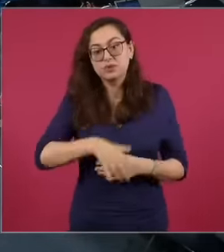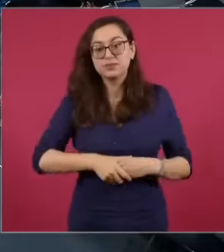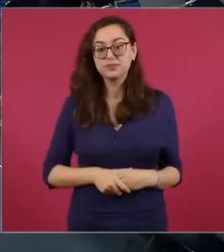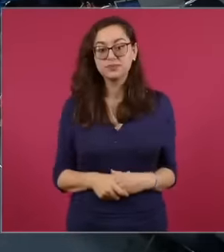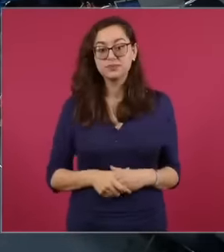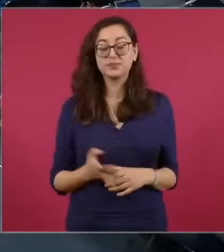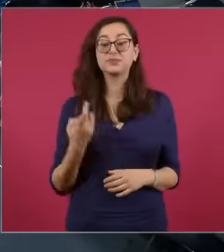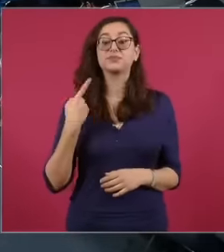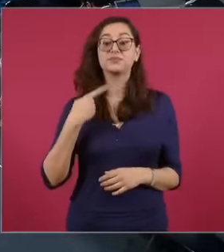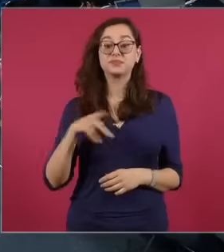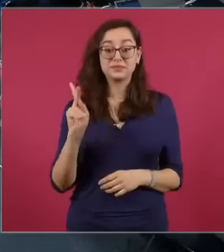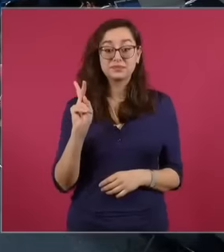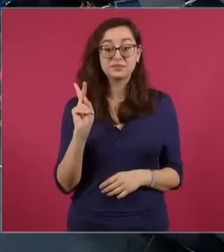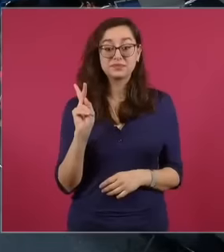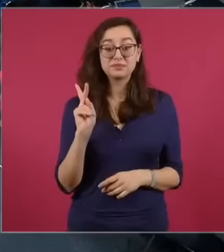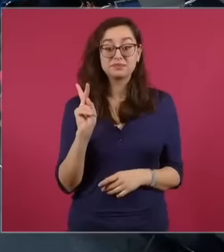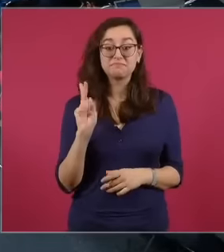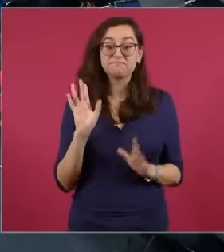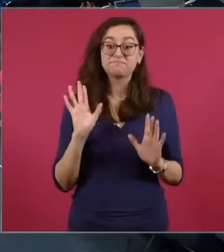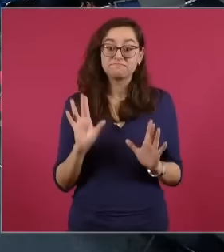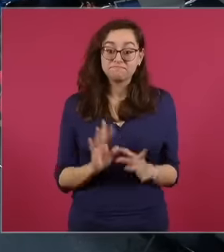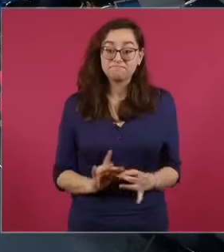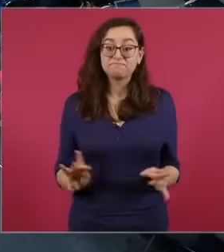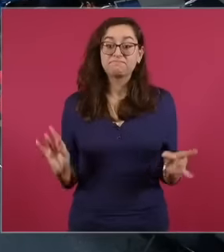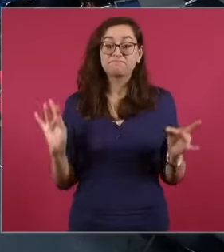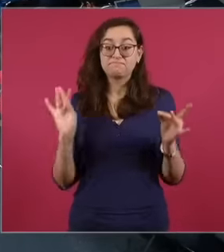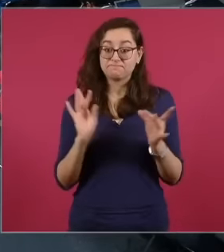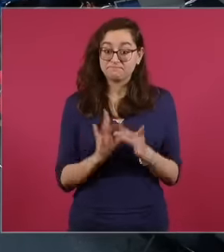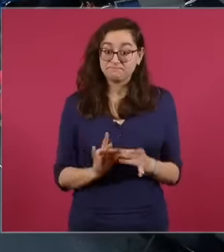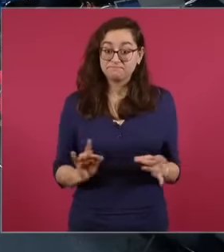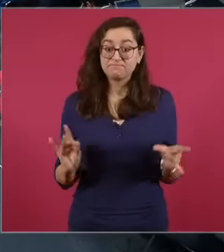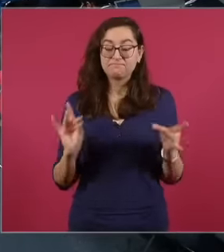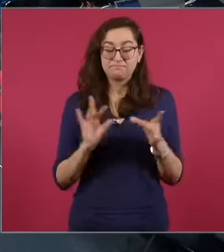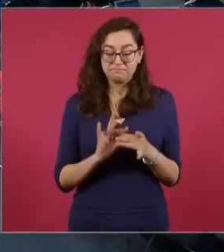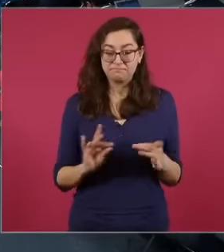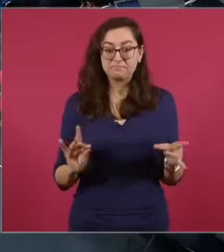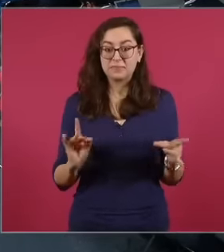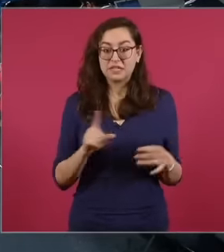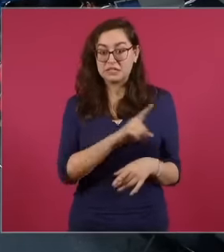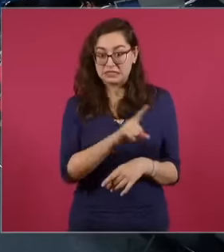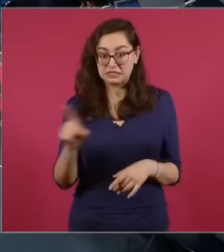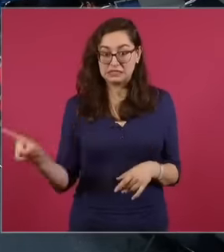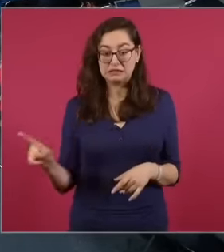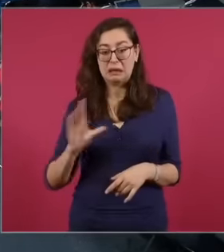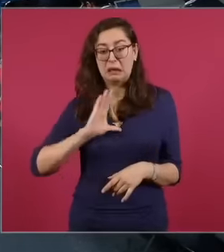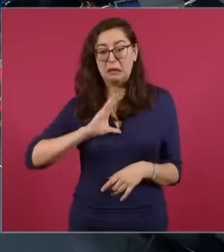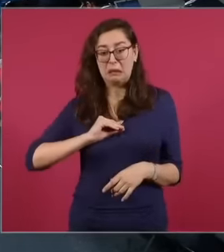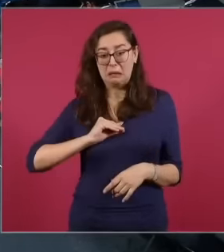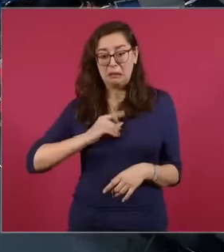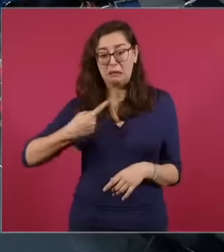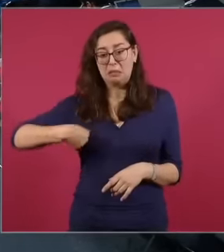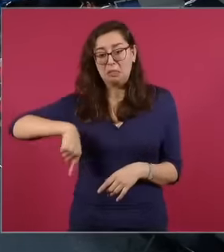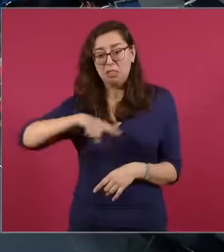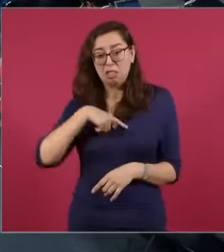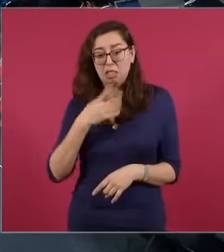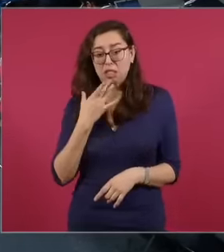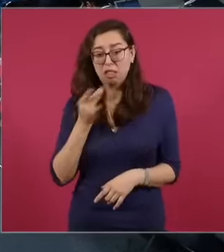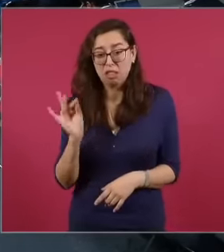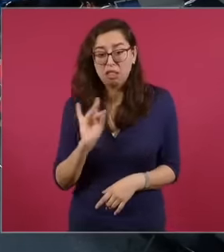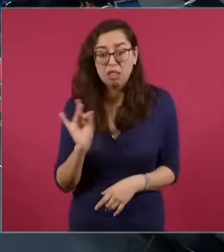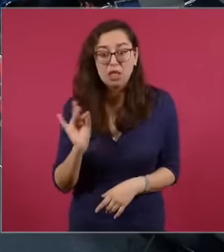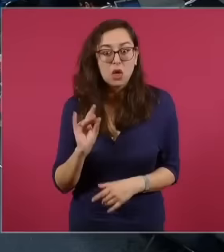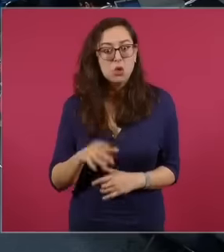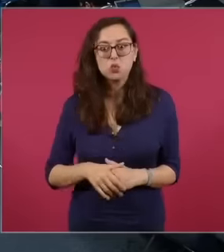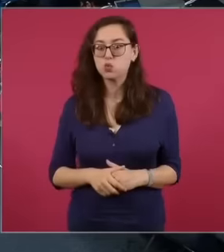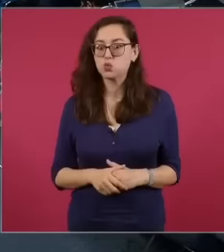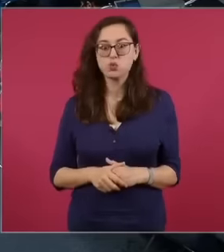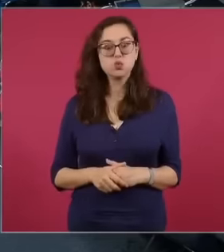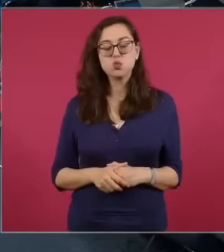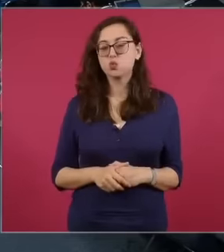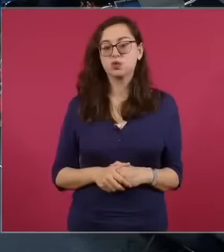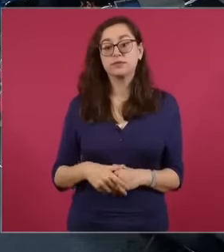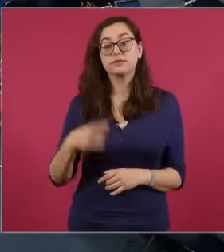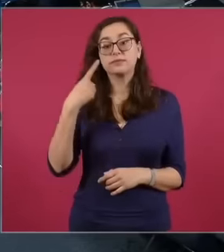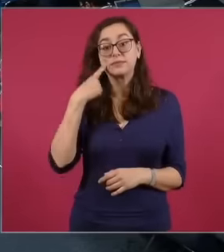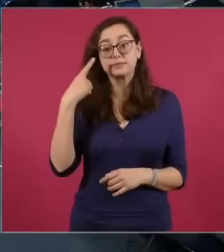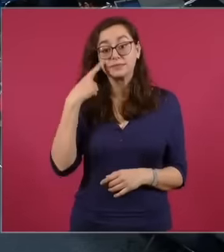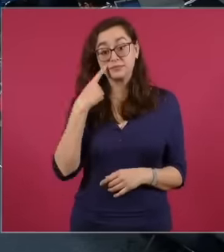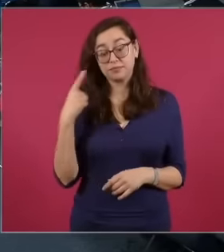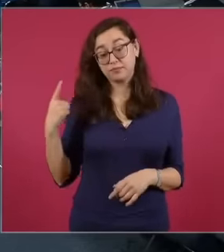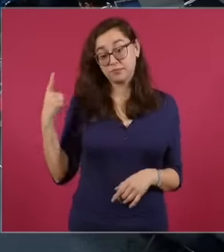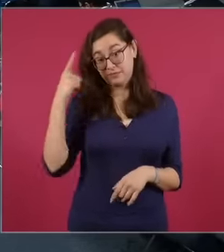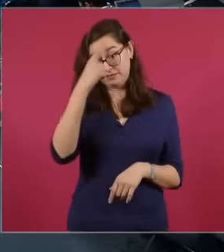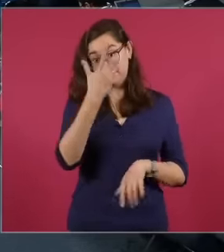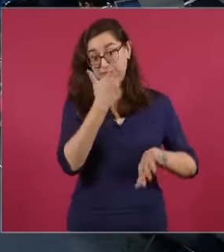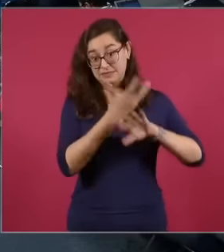to avoid making you complex. No, buffaloes still grazed